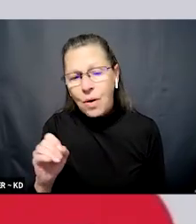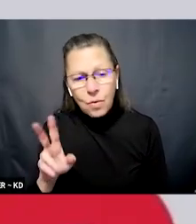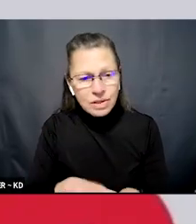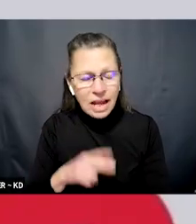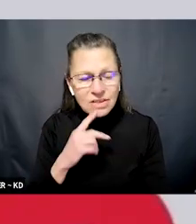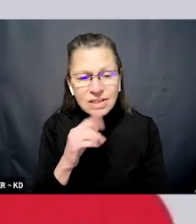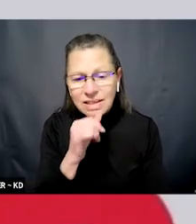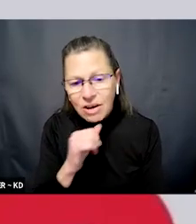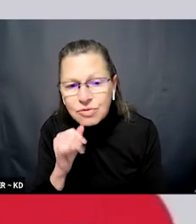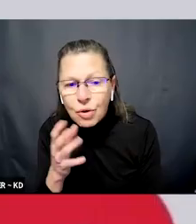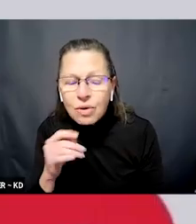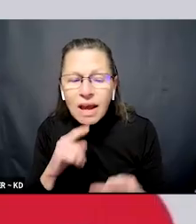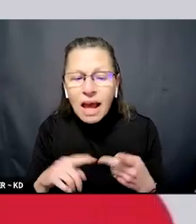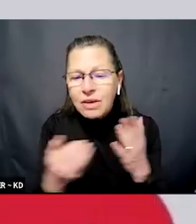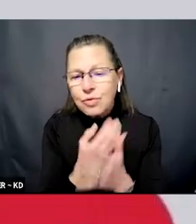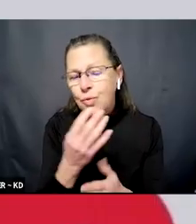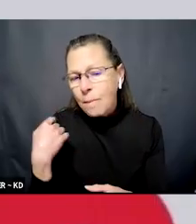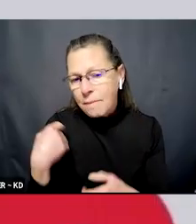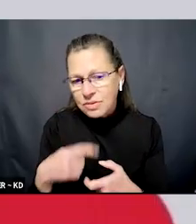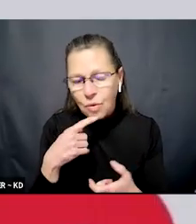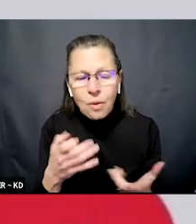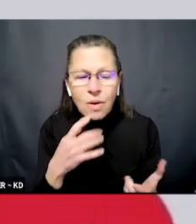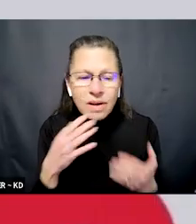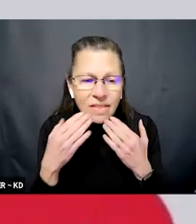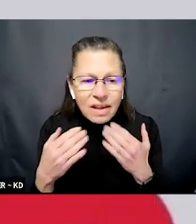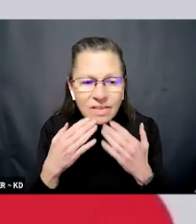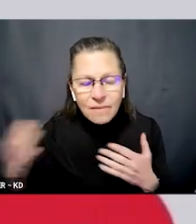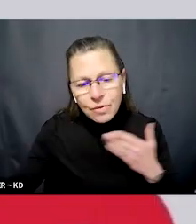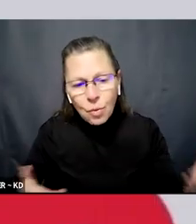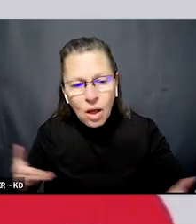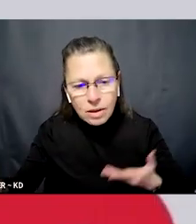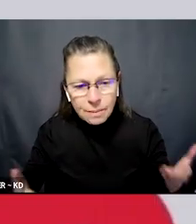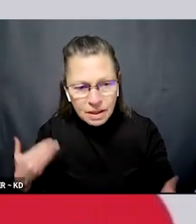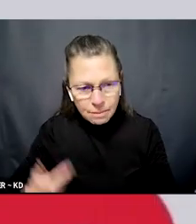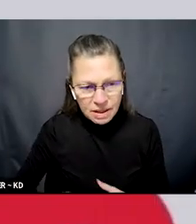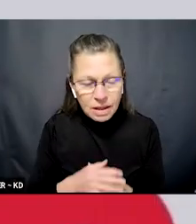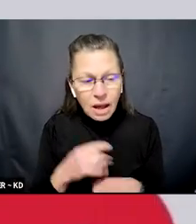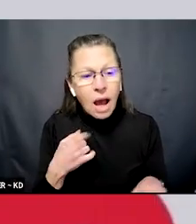I want to thank them for welcoming me and here and everybody else here. And I'd also like to